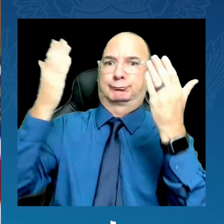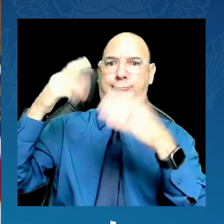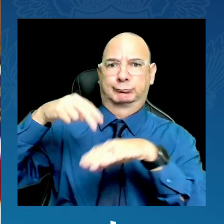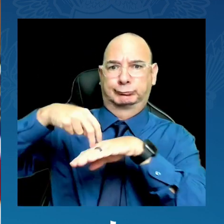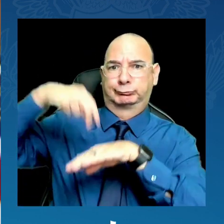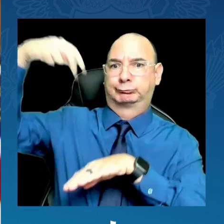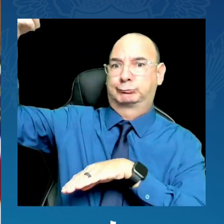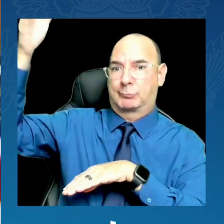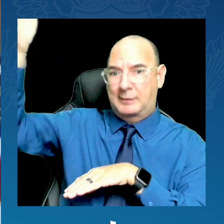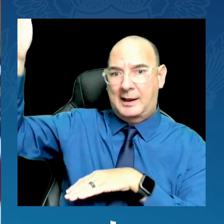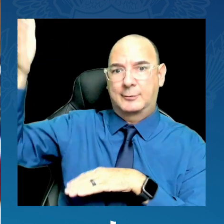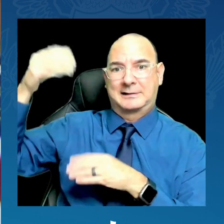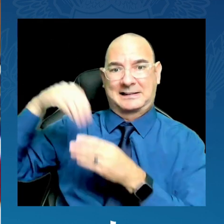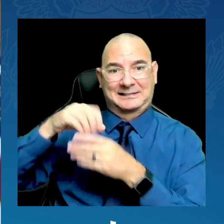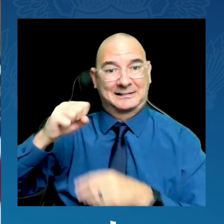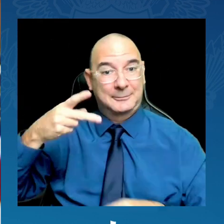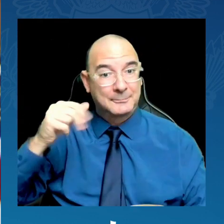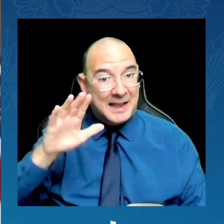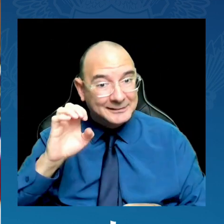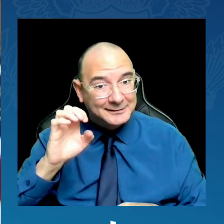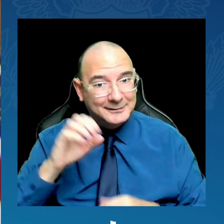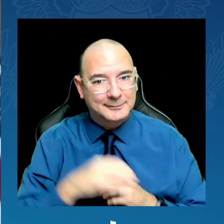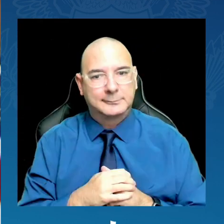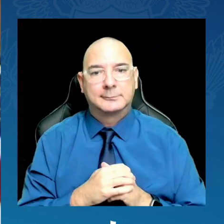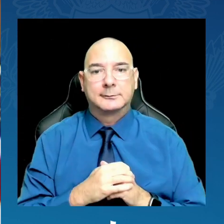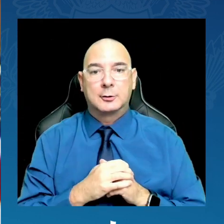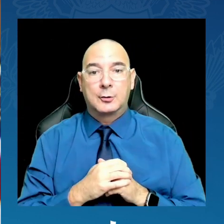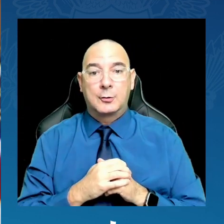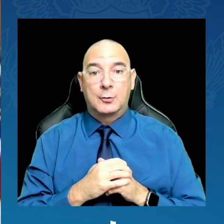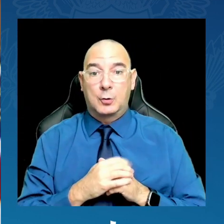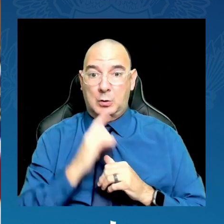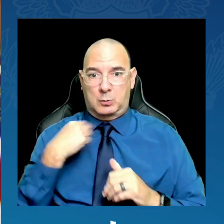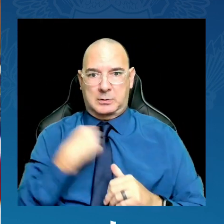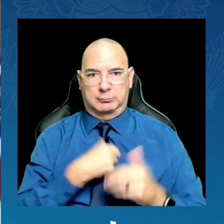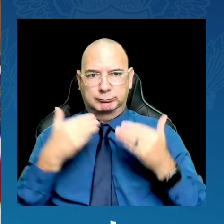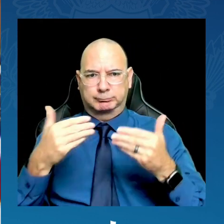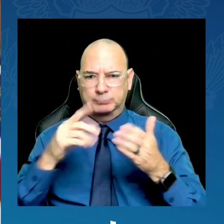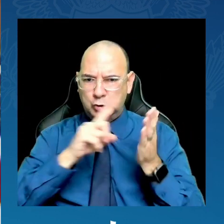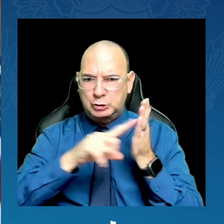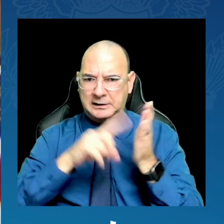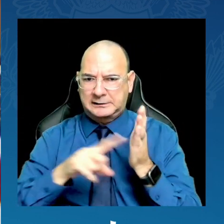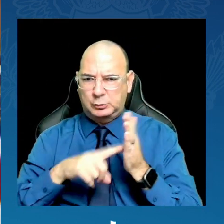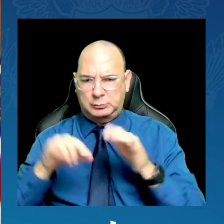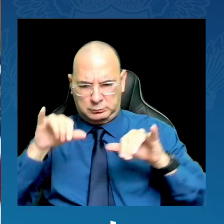And we are conducting experiments across multiple disciplines of research,